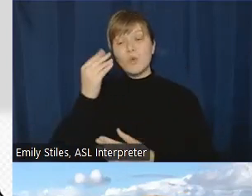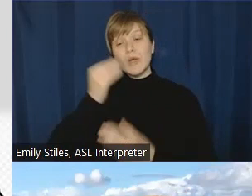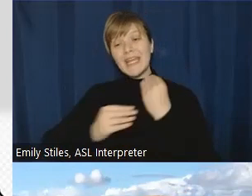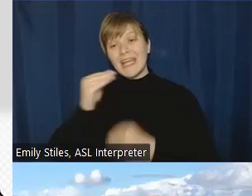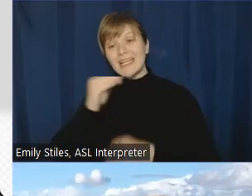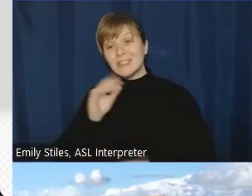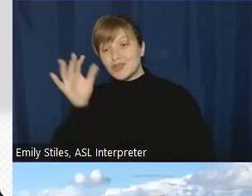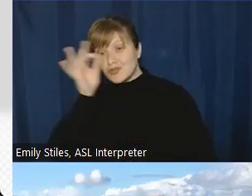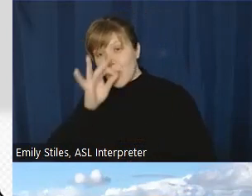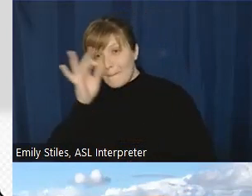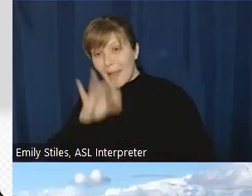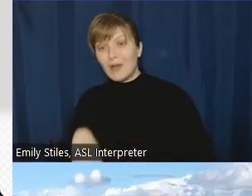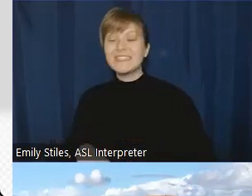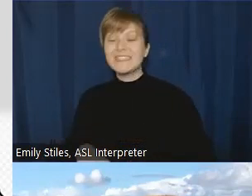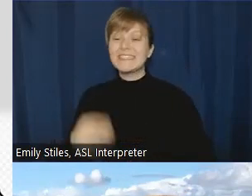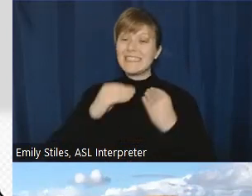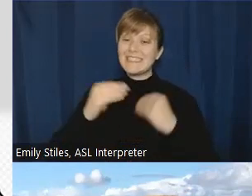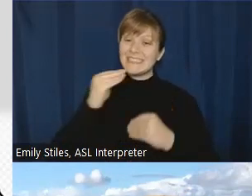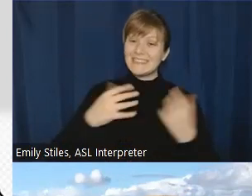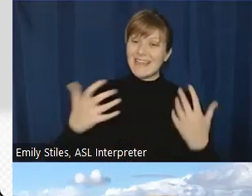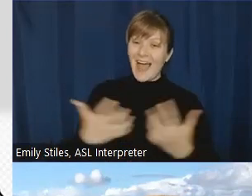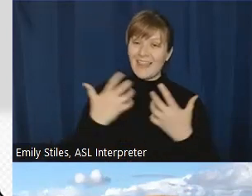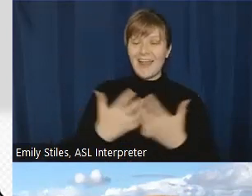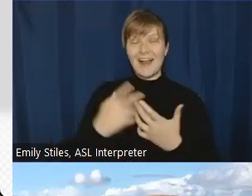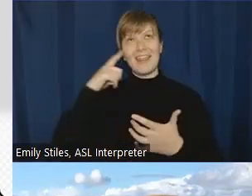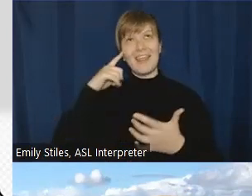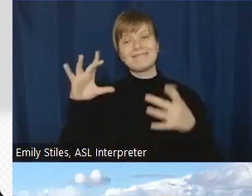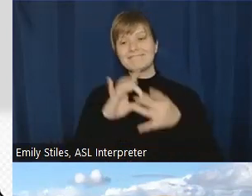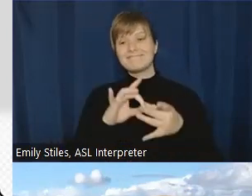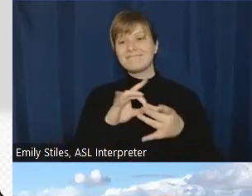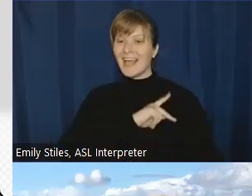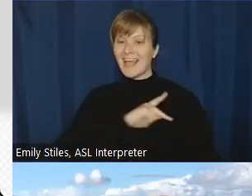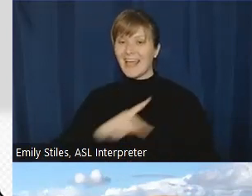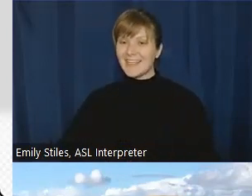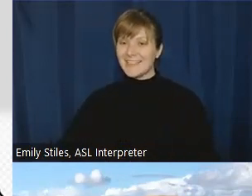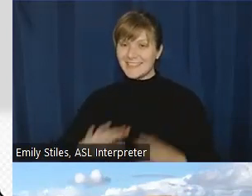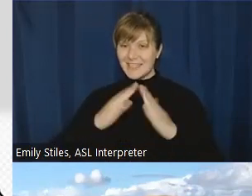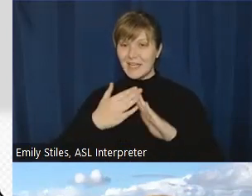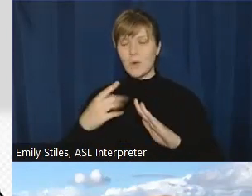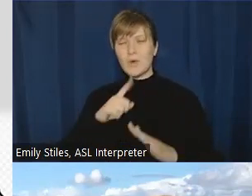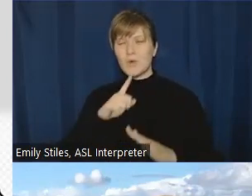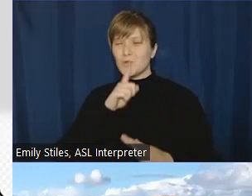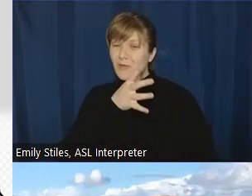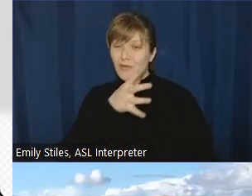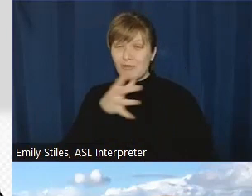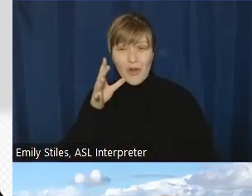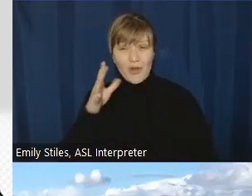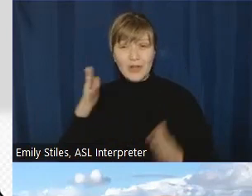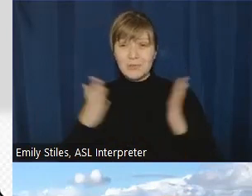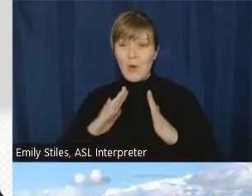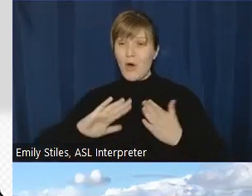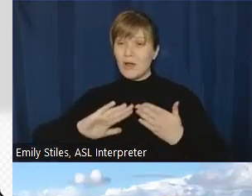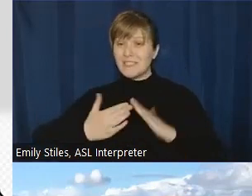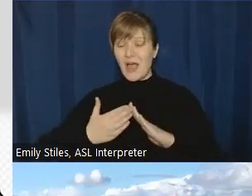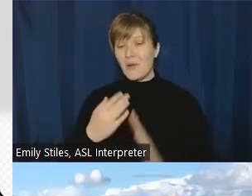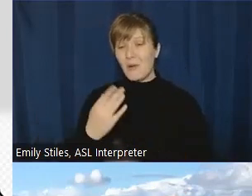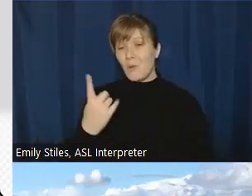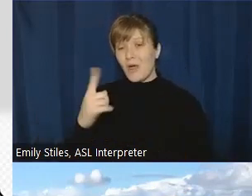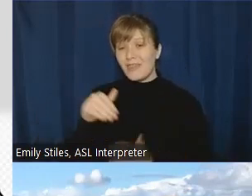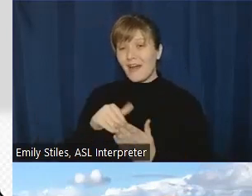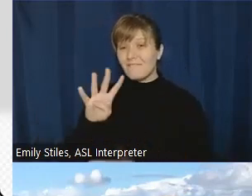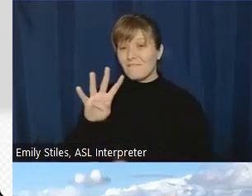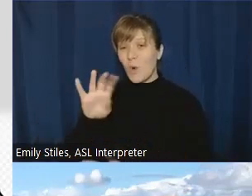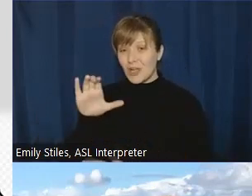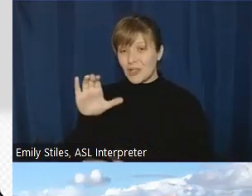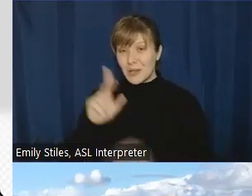King City, please do. We are a small rural town of less than 14,000 people, less than 4 square miles.